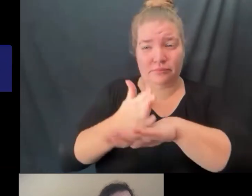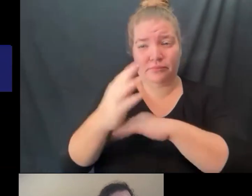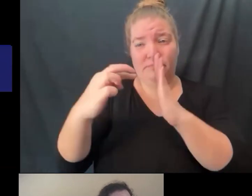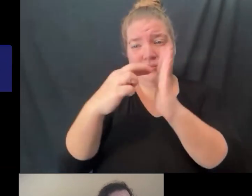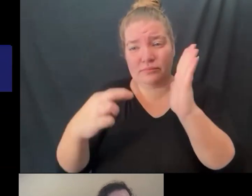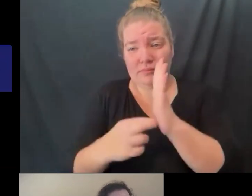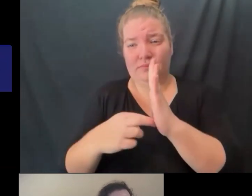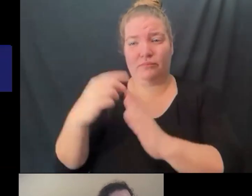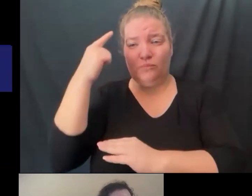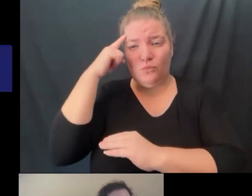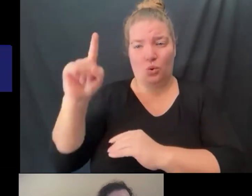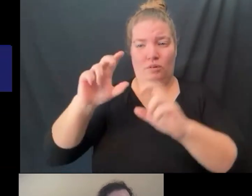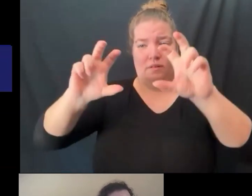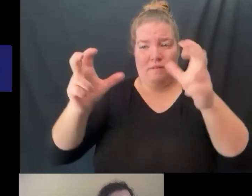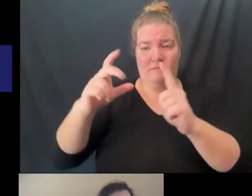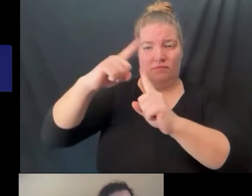that defines accessibility standards